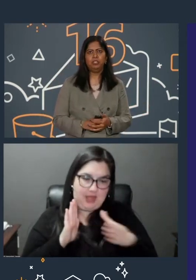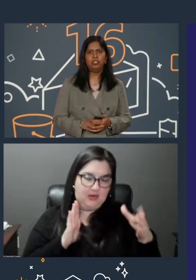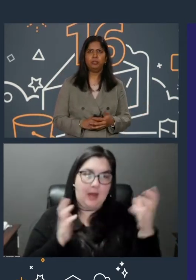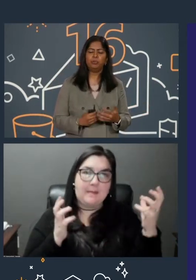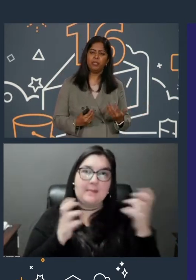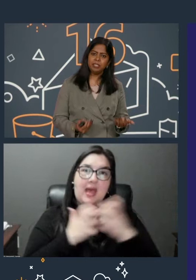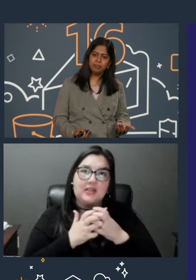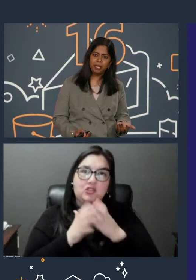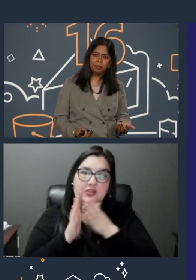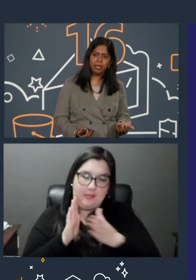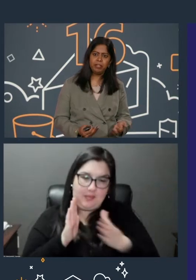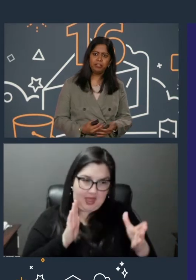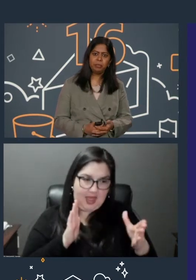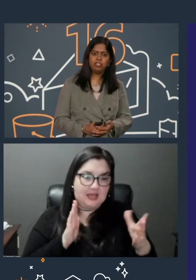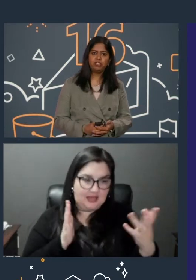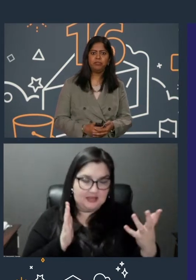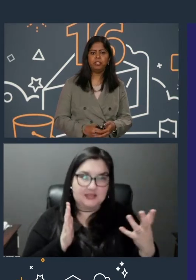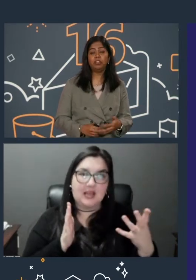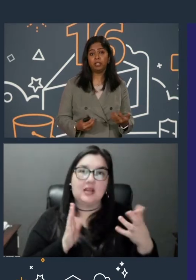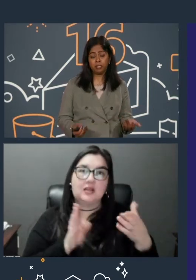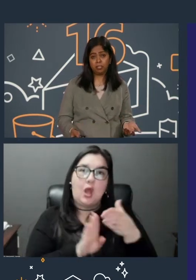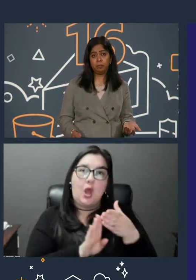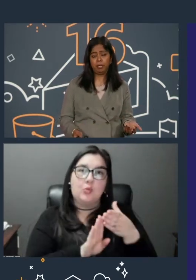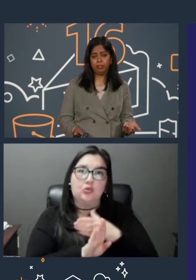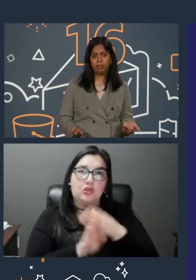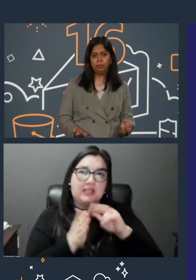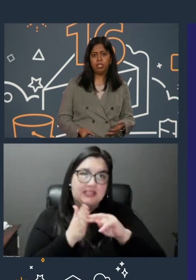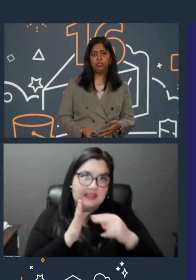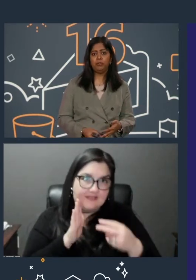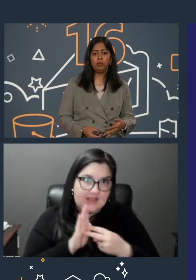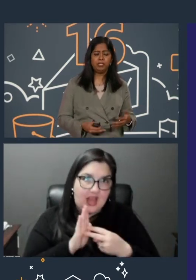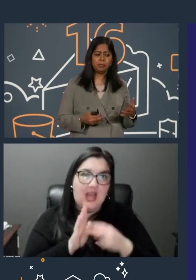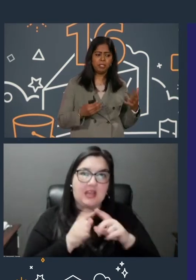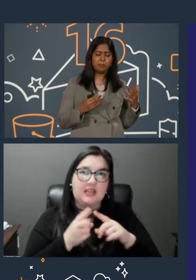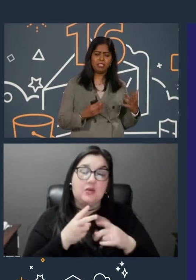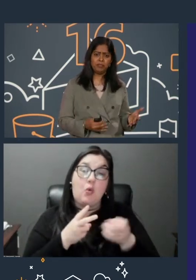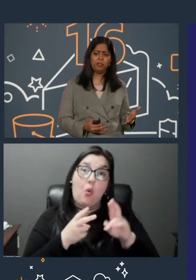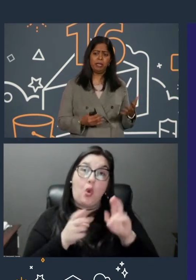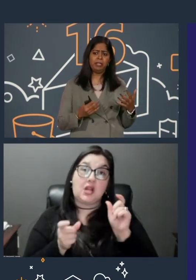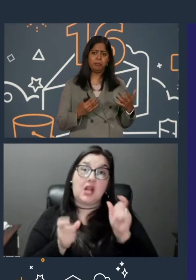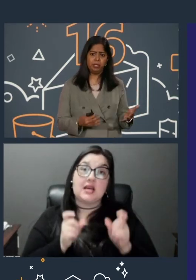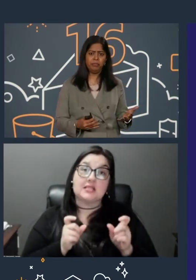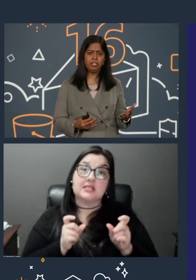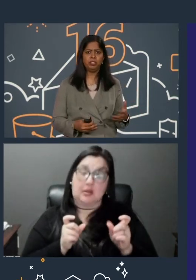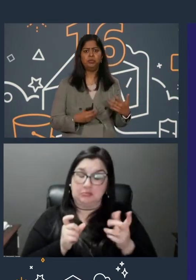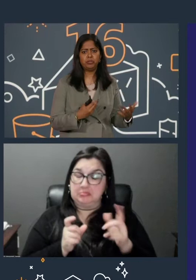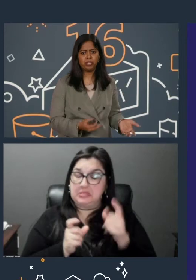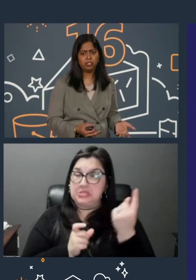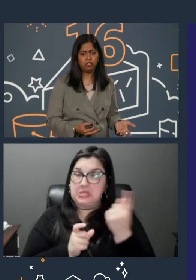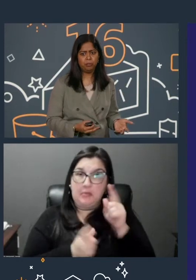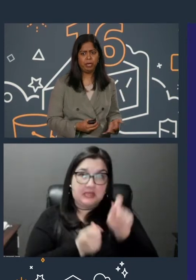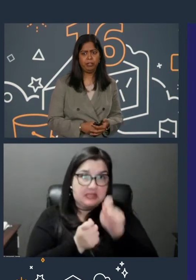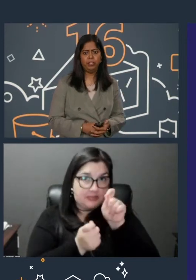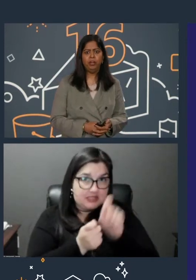such as a predefined pattern by service, or a custom pattern. So if you want something specific like a prefix, you use a custom pattern.